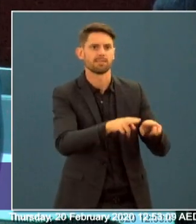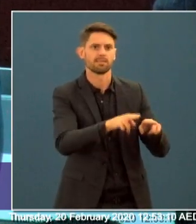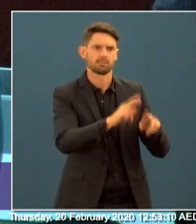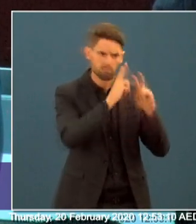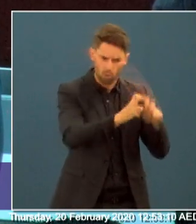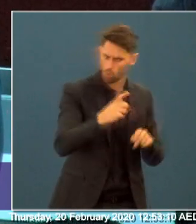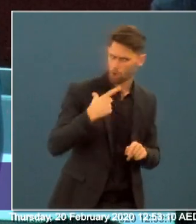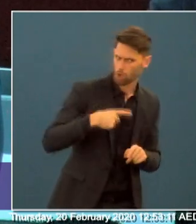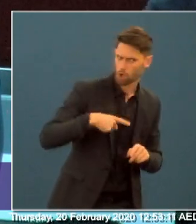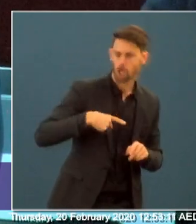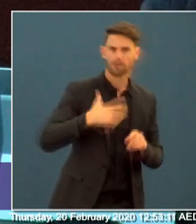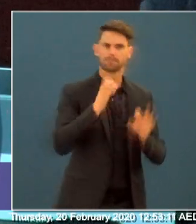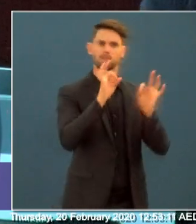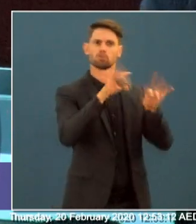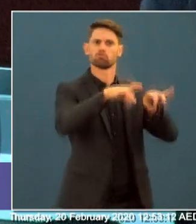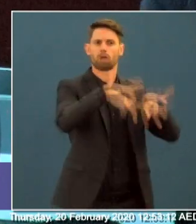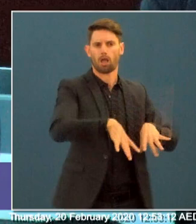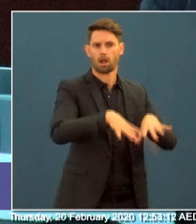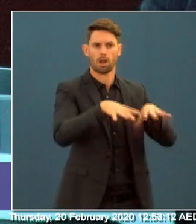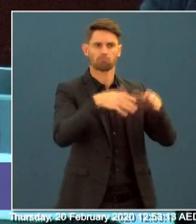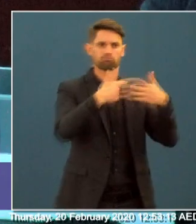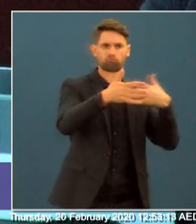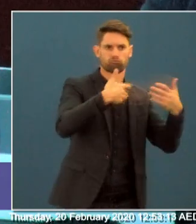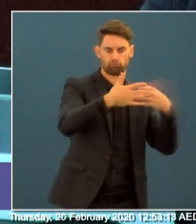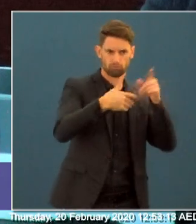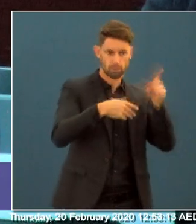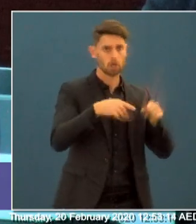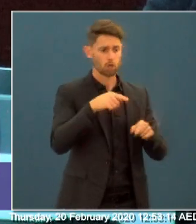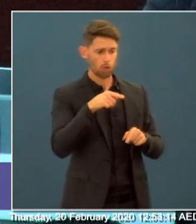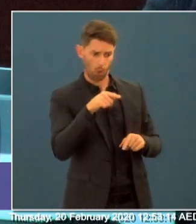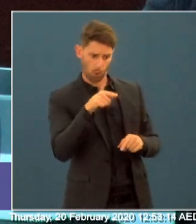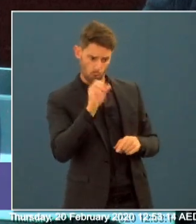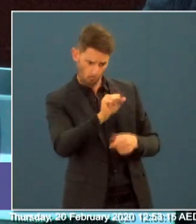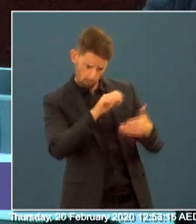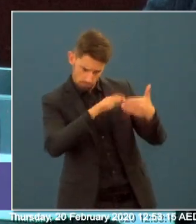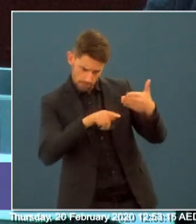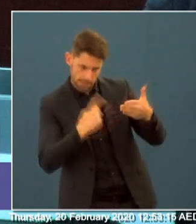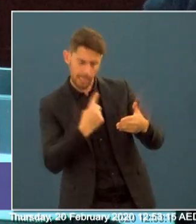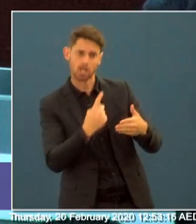And you say that there is no national system with an explicit code